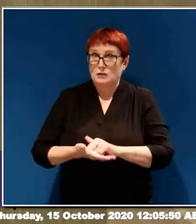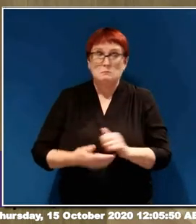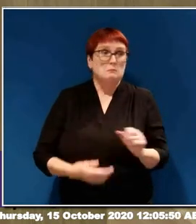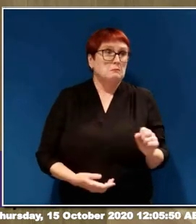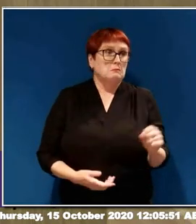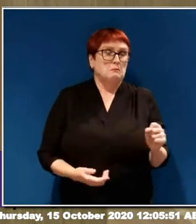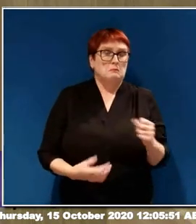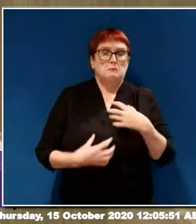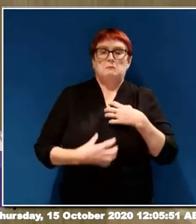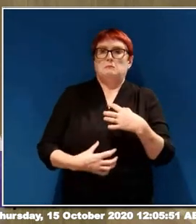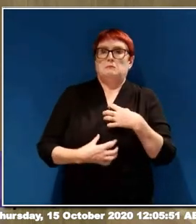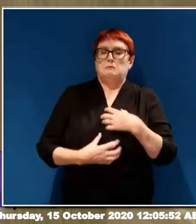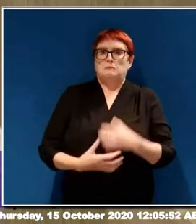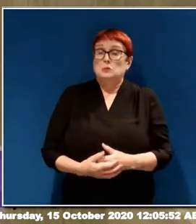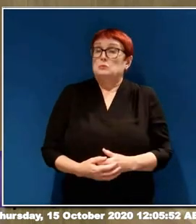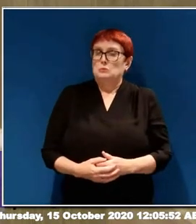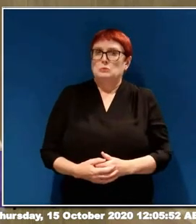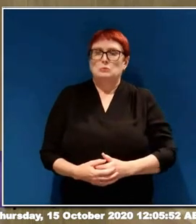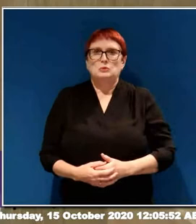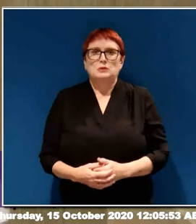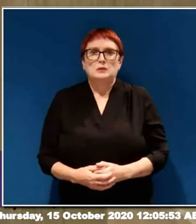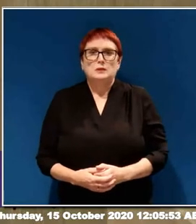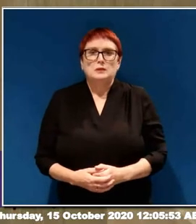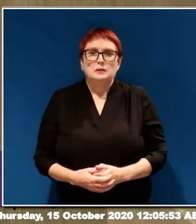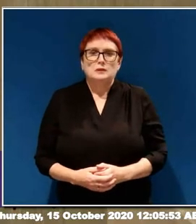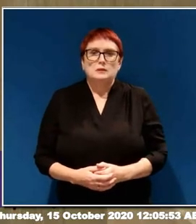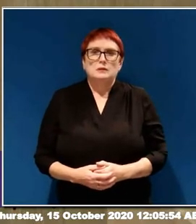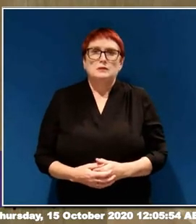Every region has an allocation of -